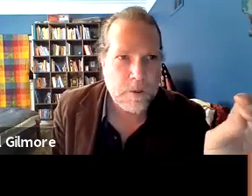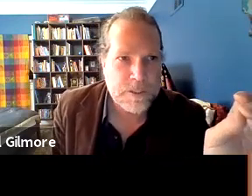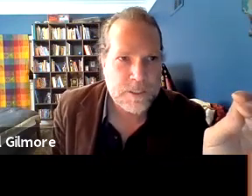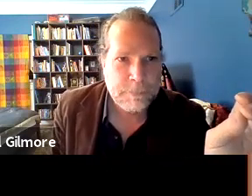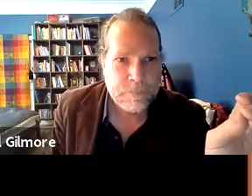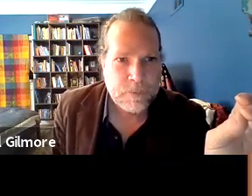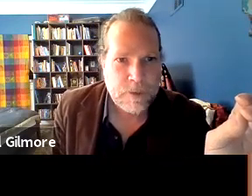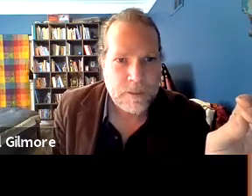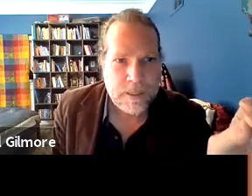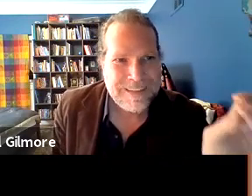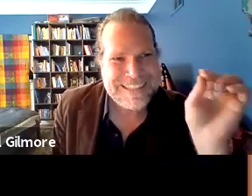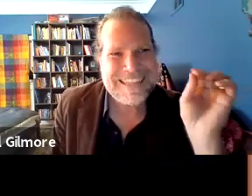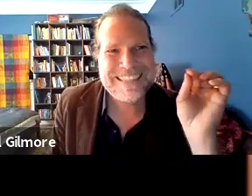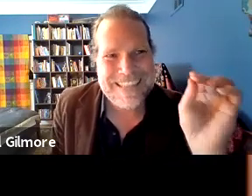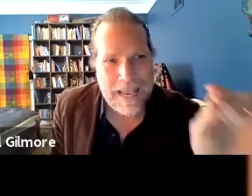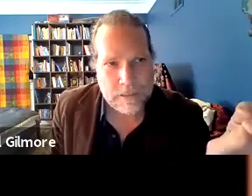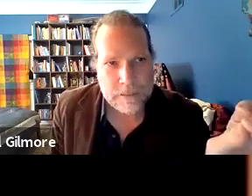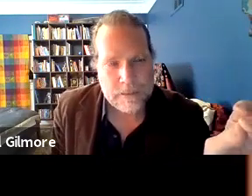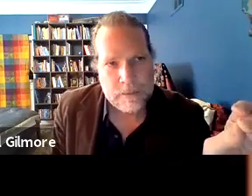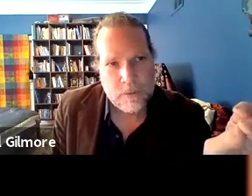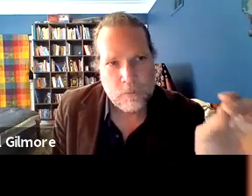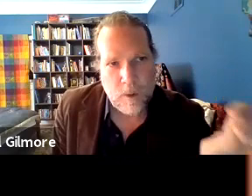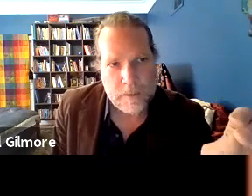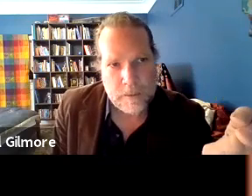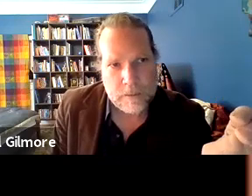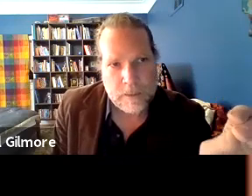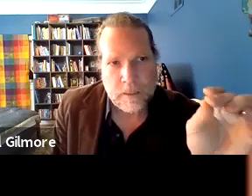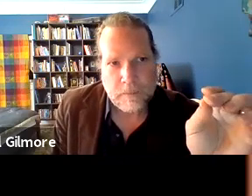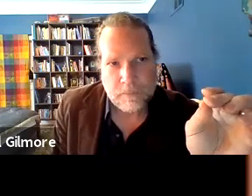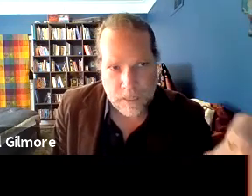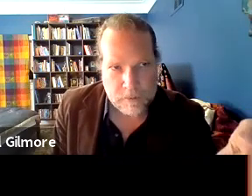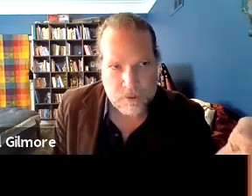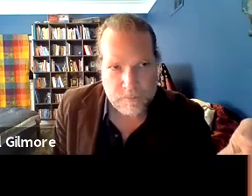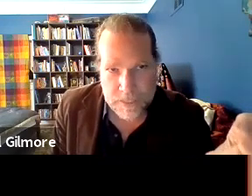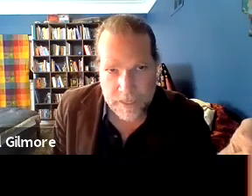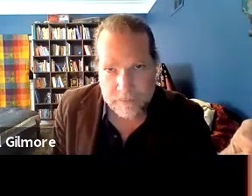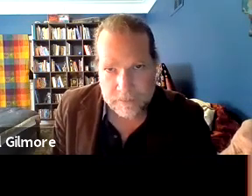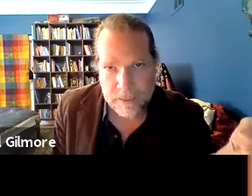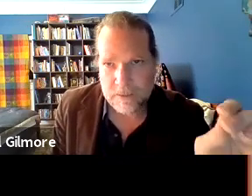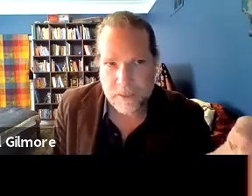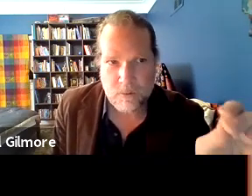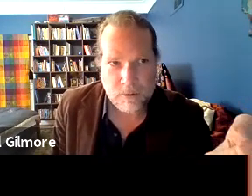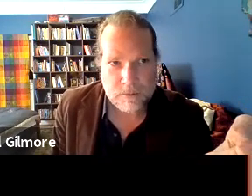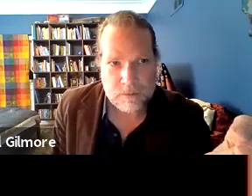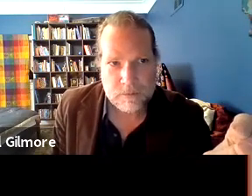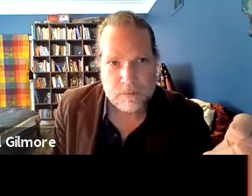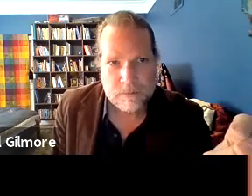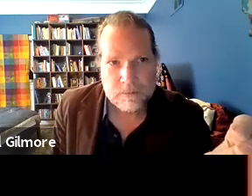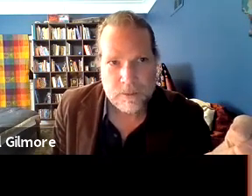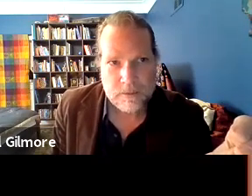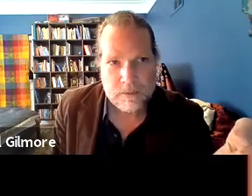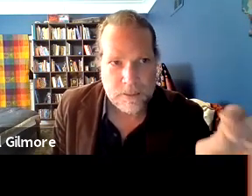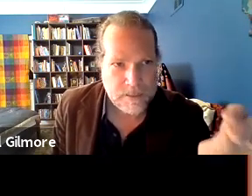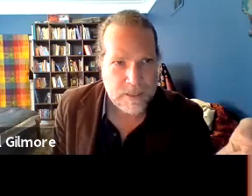worst, right? This is exactly what Donald Trump said in that quote, right. They're not